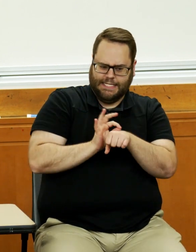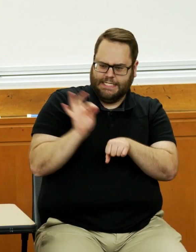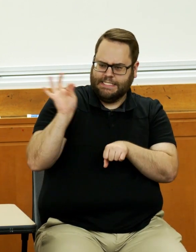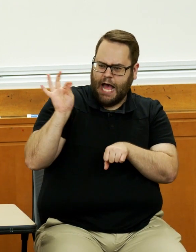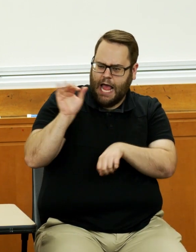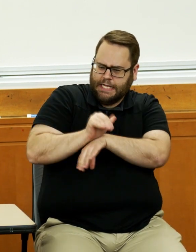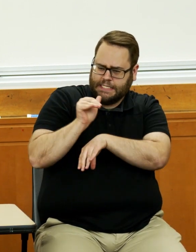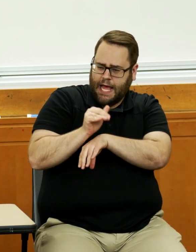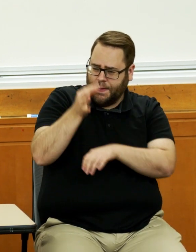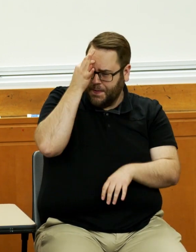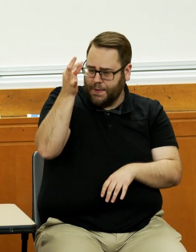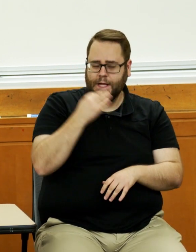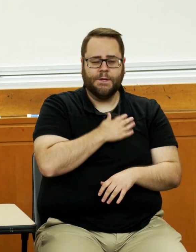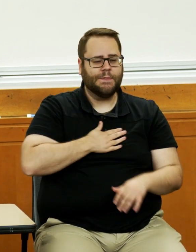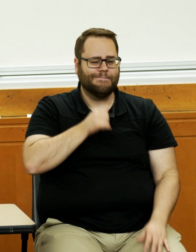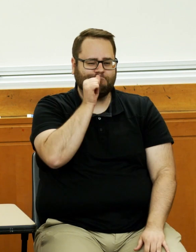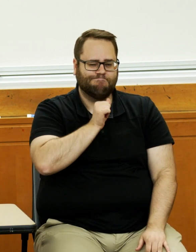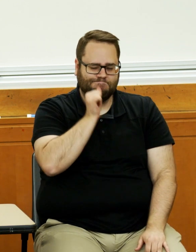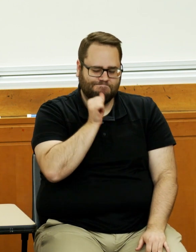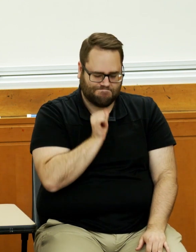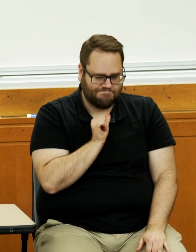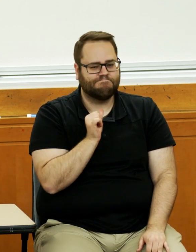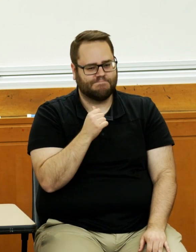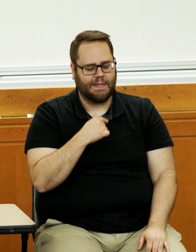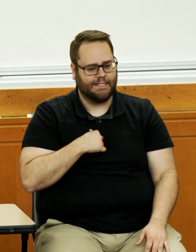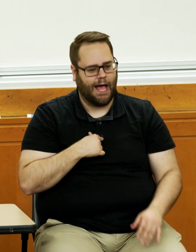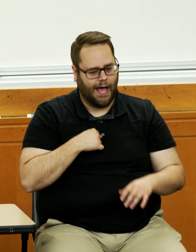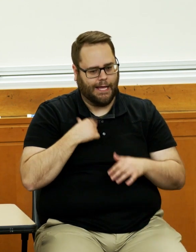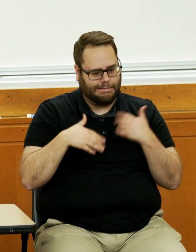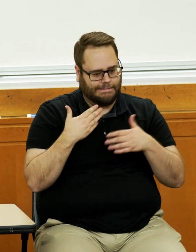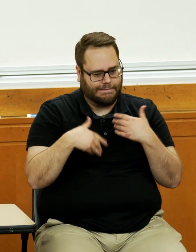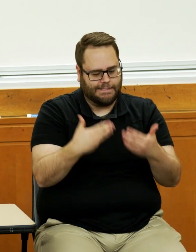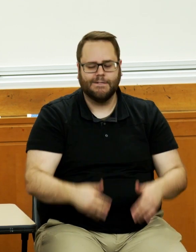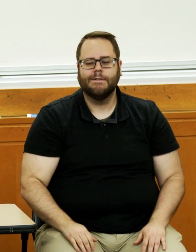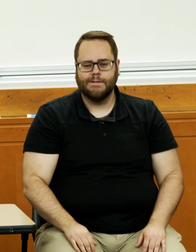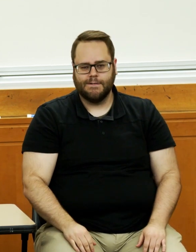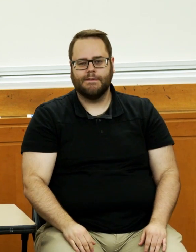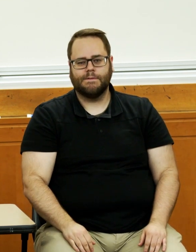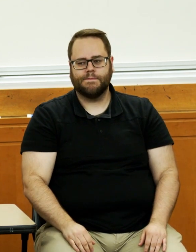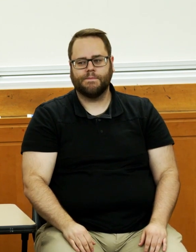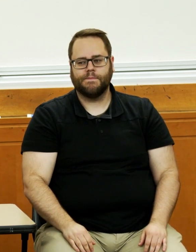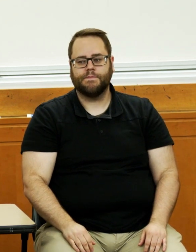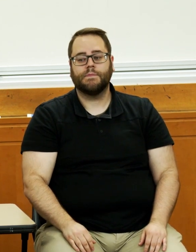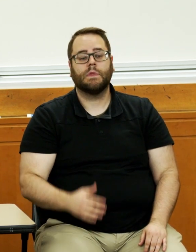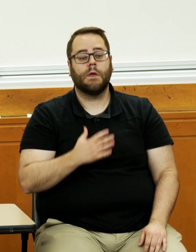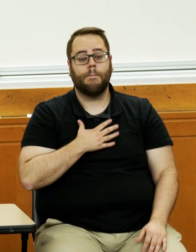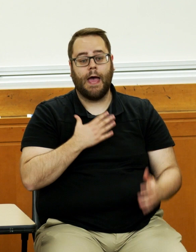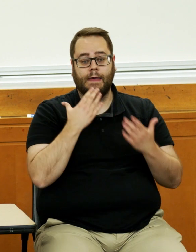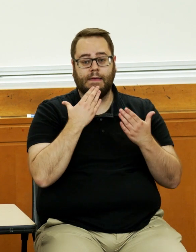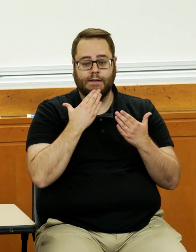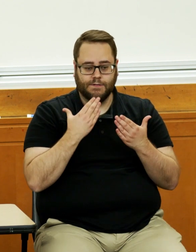so please bear with me as I power through. And I'd like to extend my own thank you’s to Jena Turner